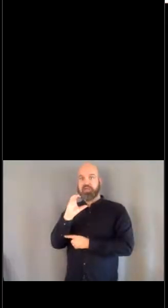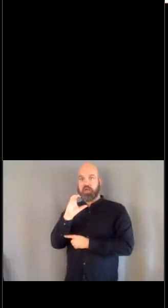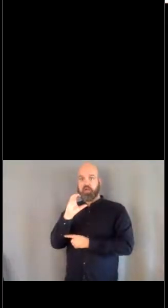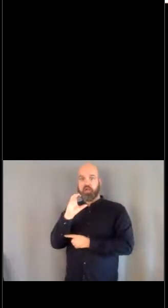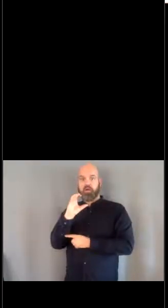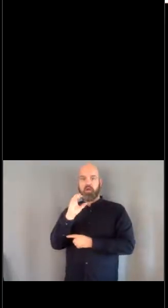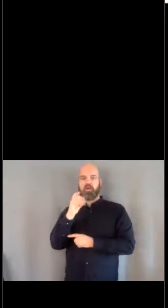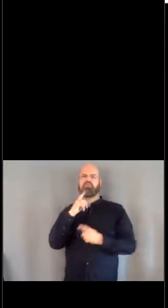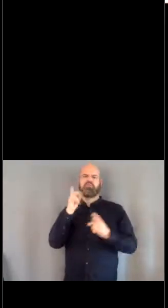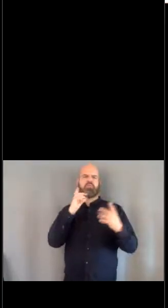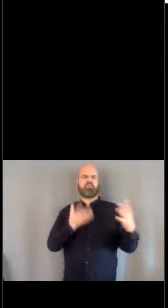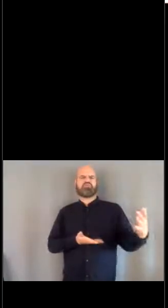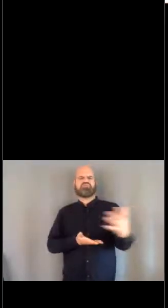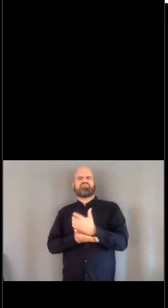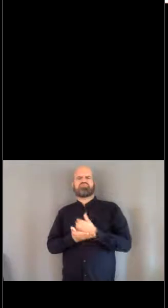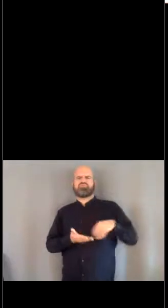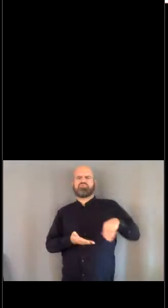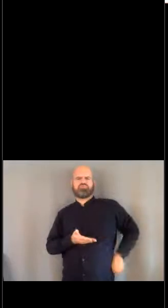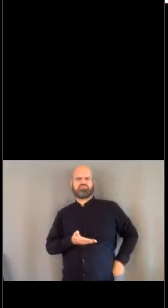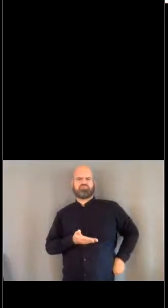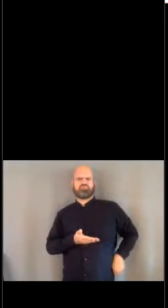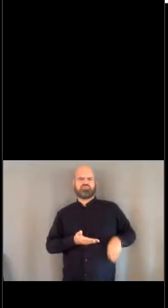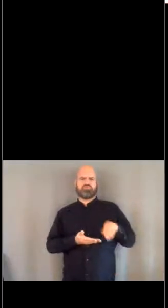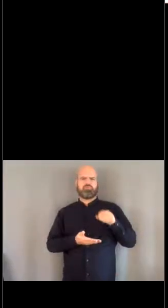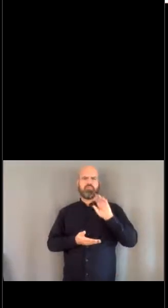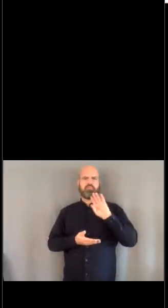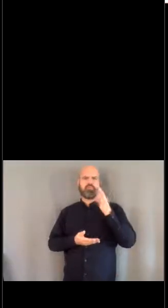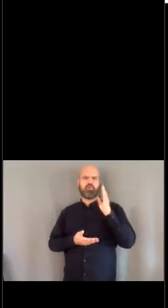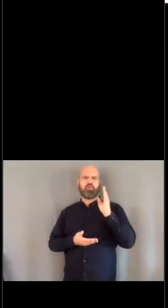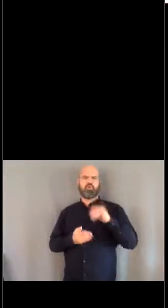Is not anywhere close to getting social protection benefits,